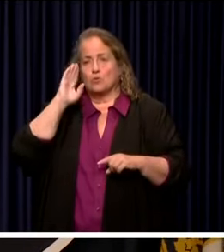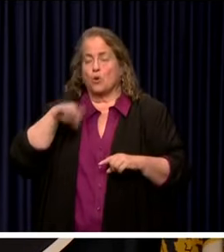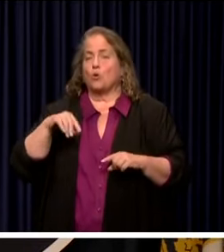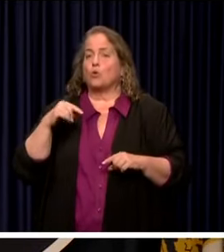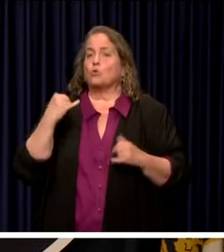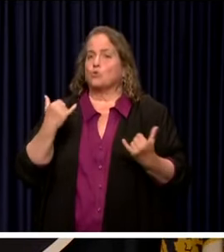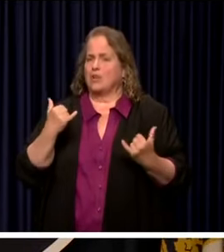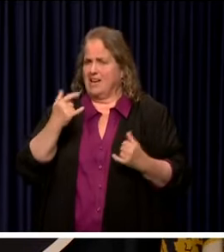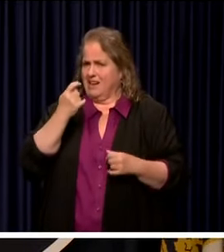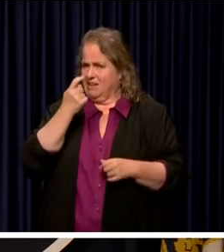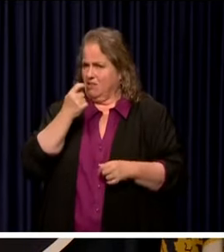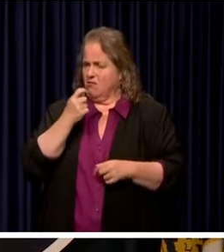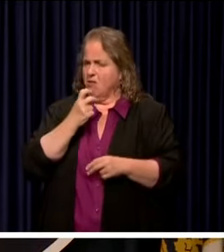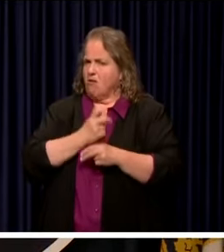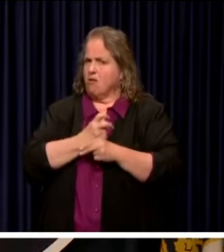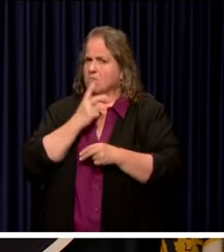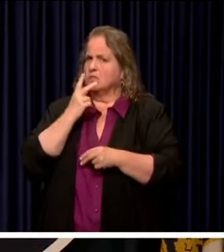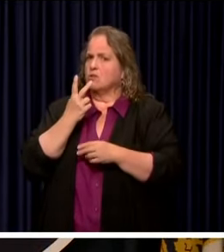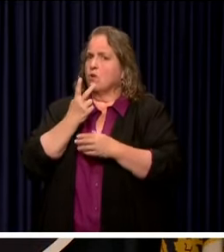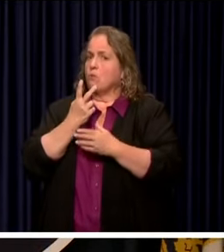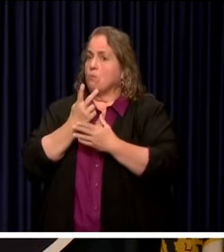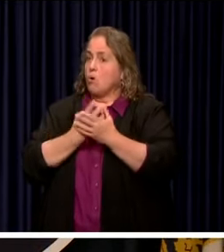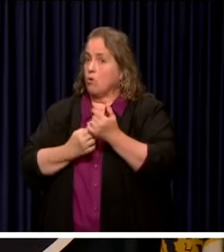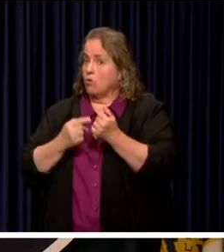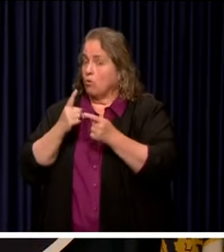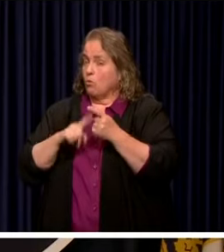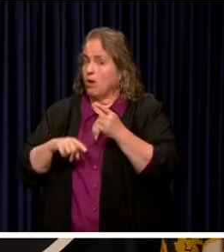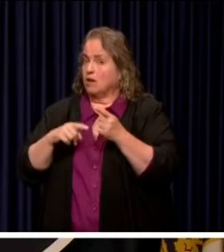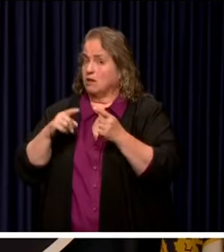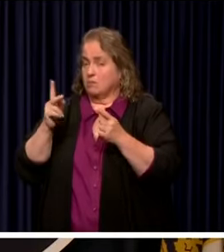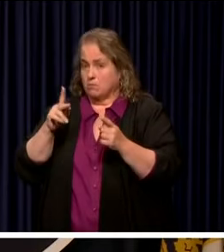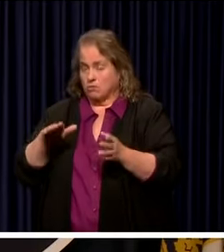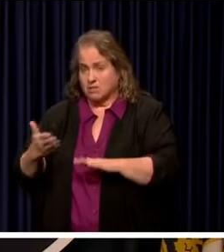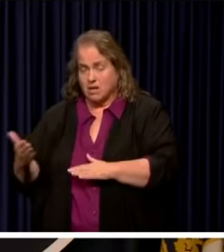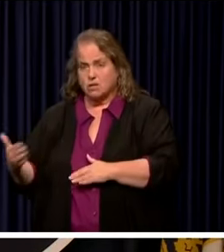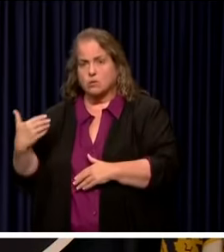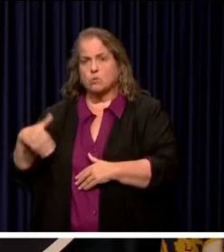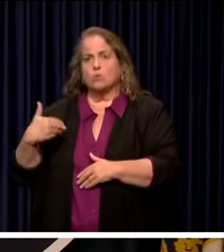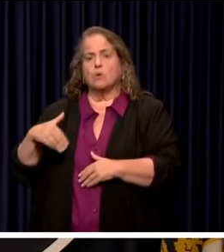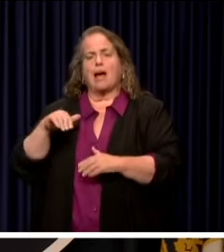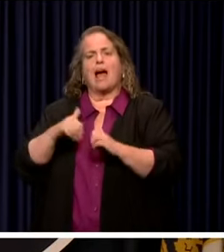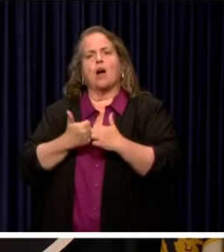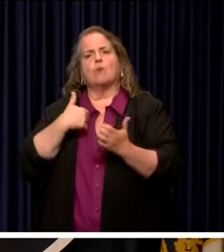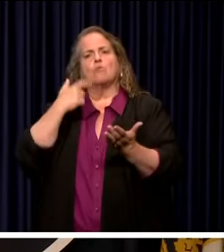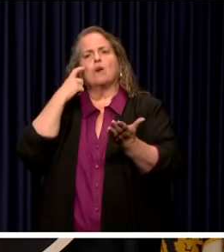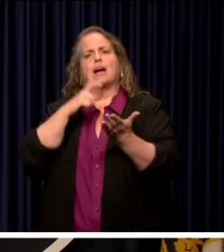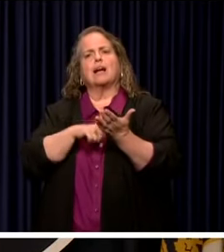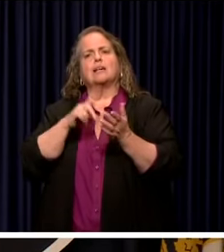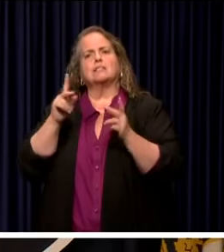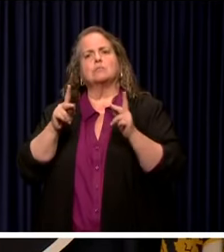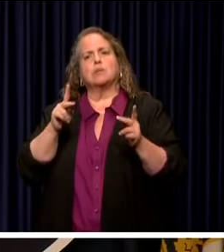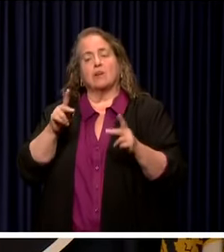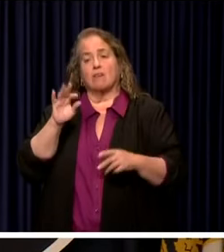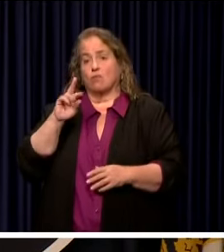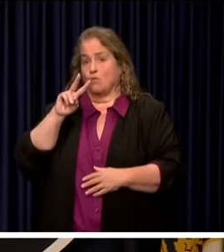WAYS. I WANTED TO SHOW YOU FROM ONE OF